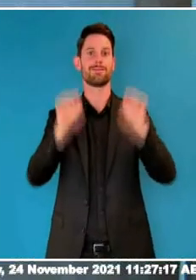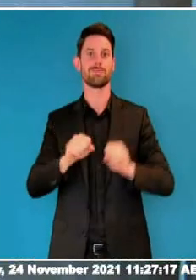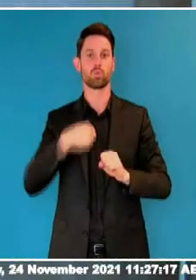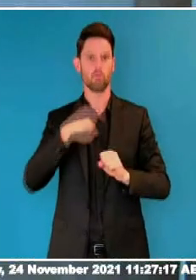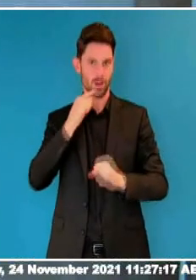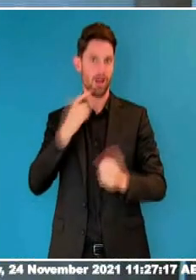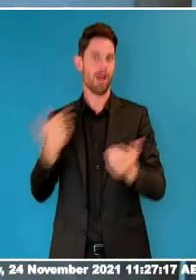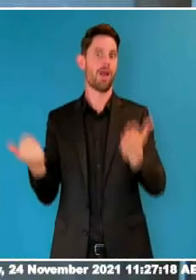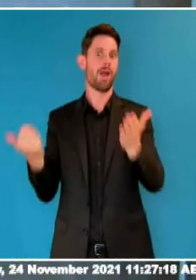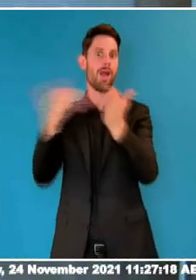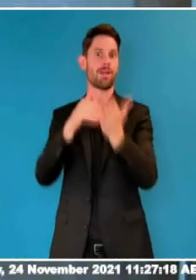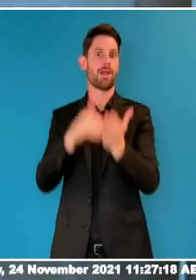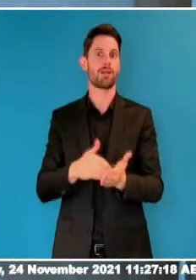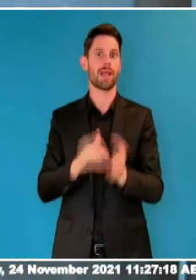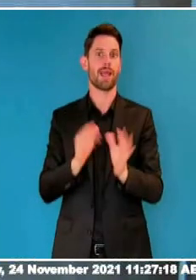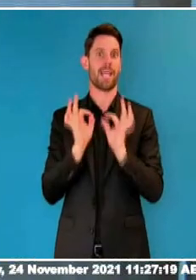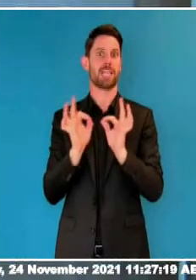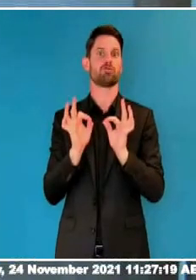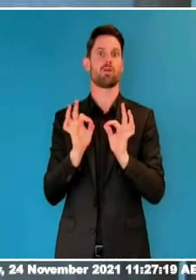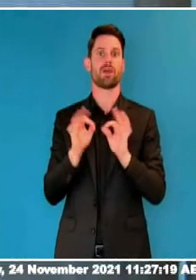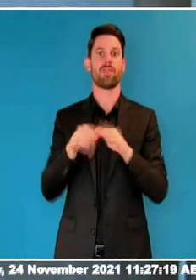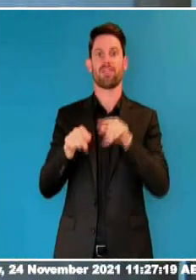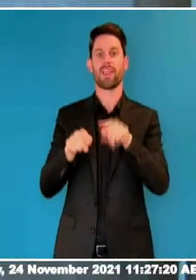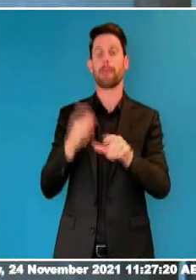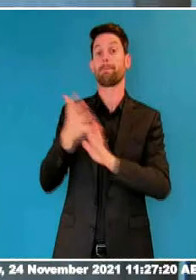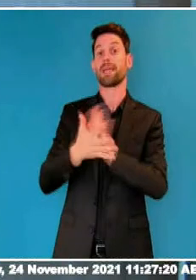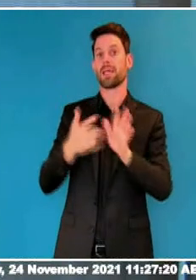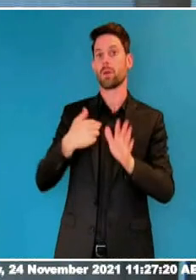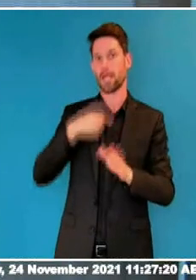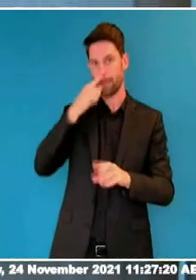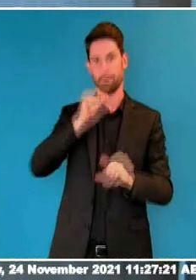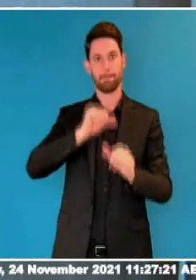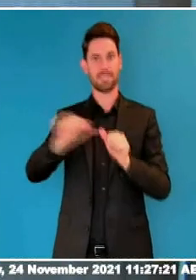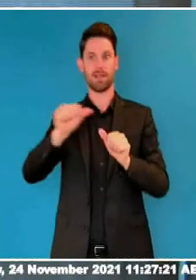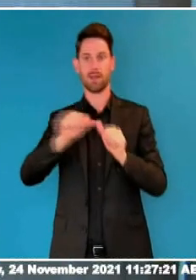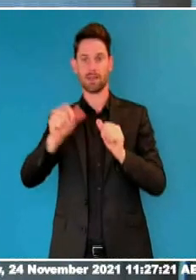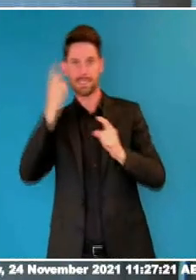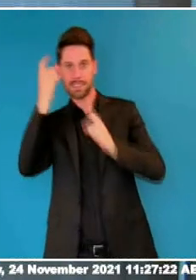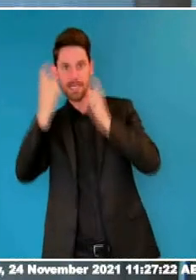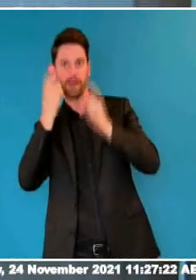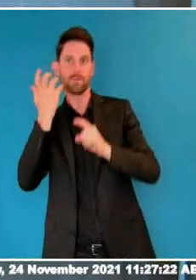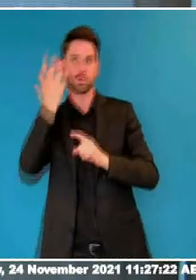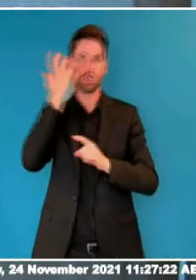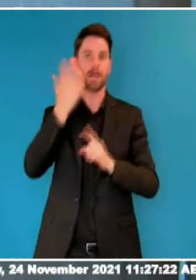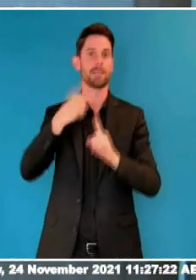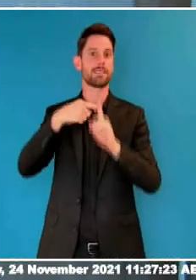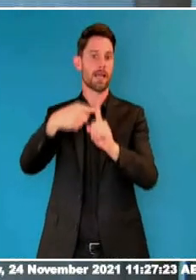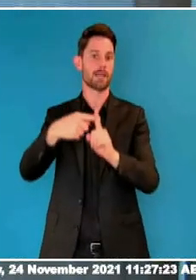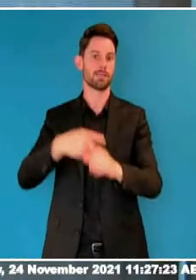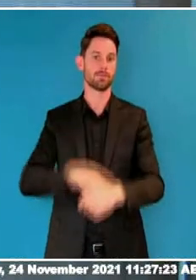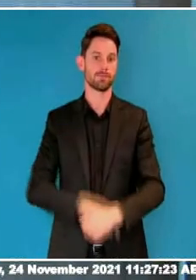that and so we'll be in a better position to then be able to set or consider targets and goals. CHAIR: Thank you.